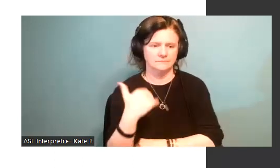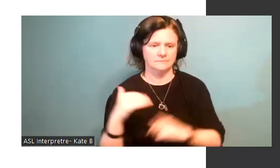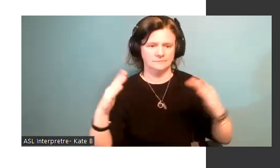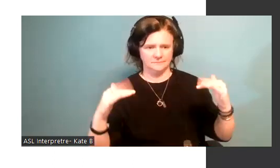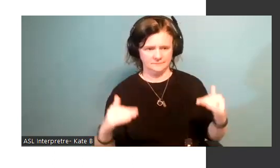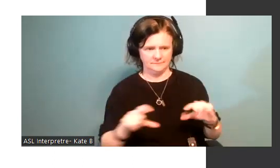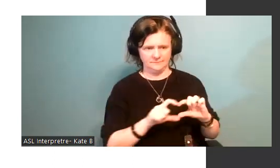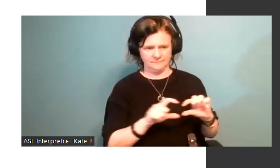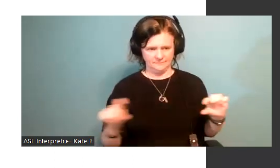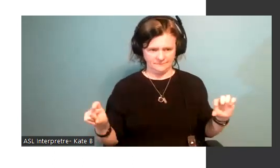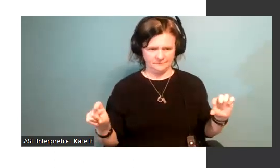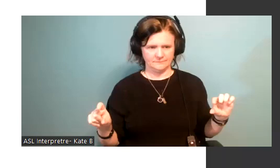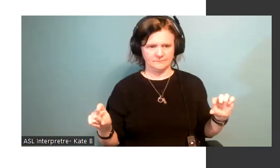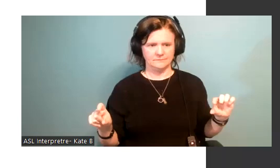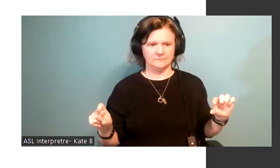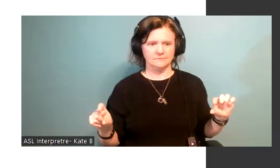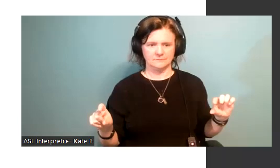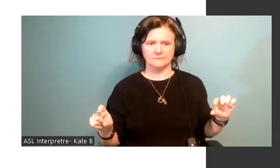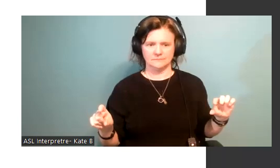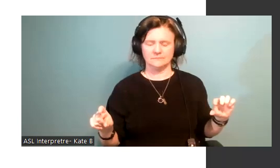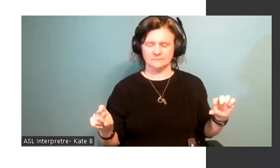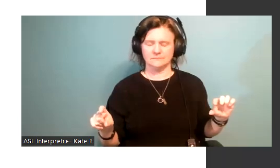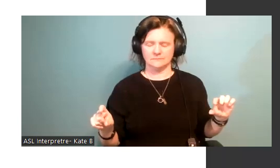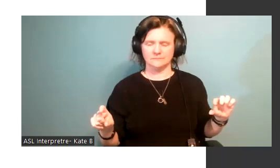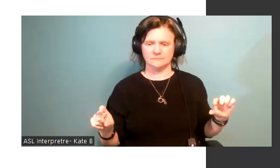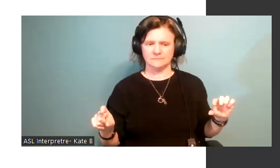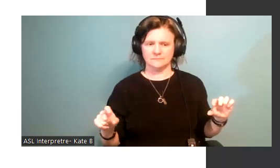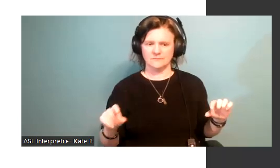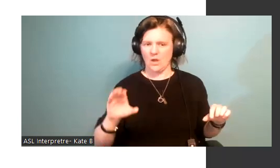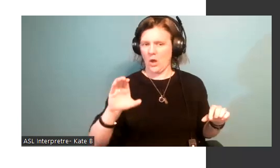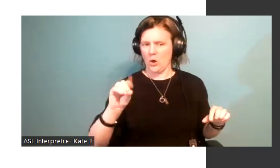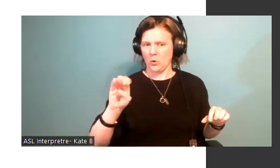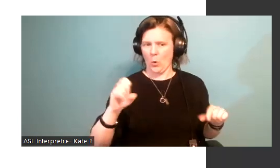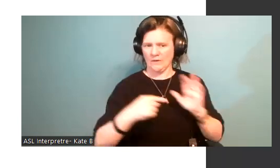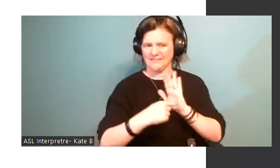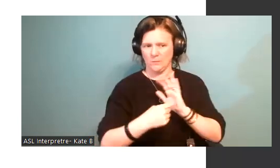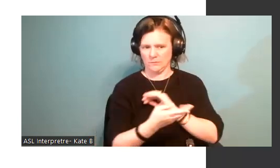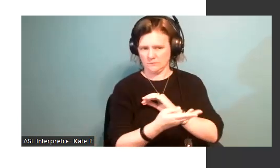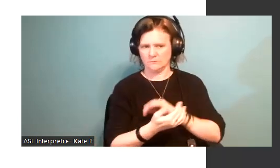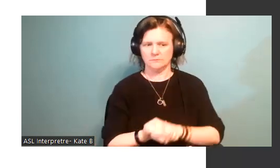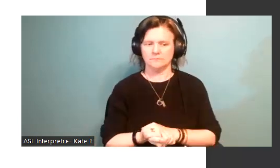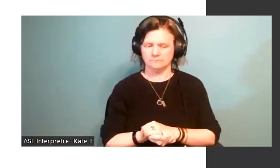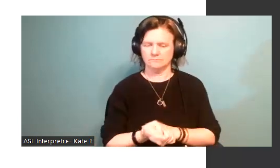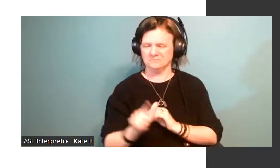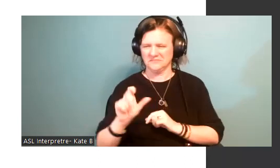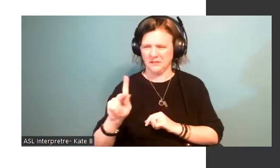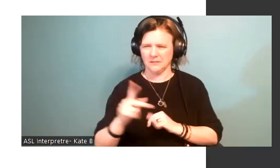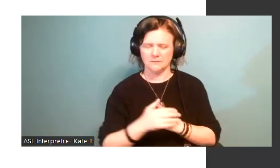relationships of the related contents.